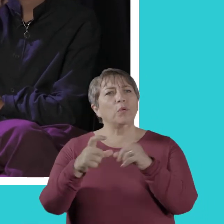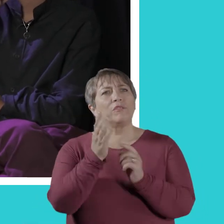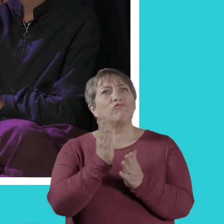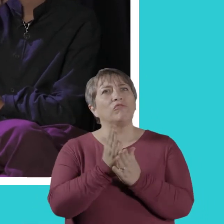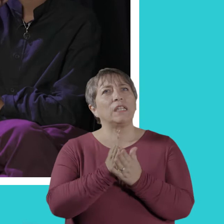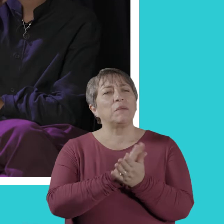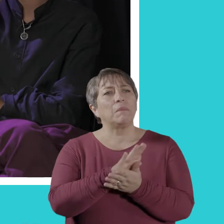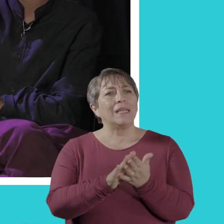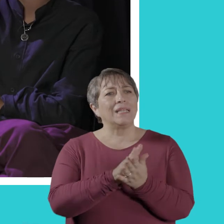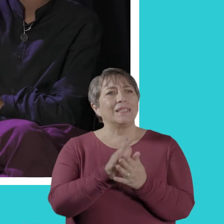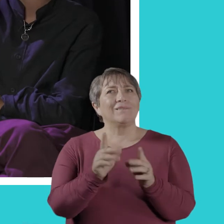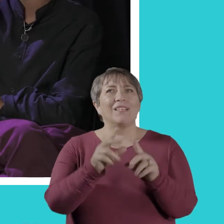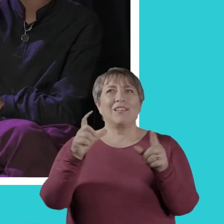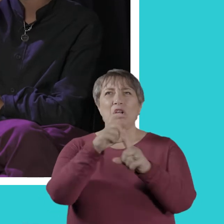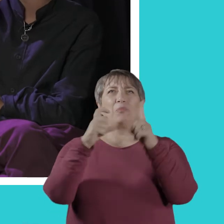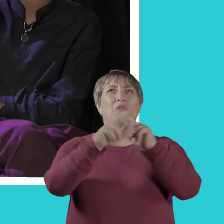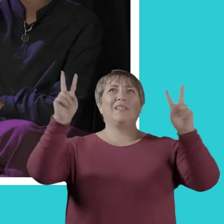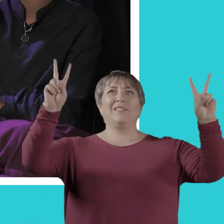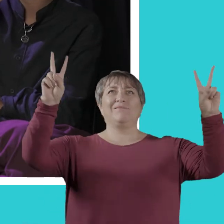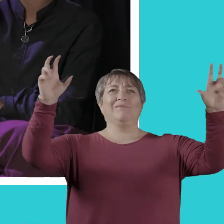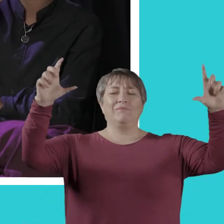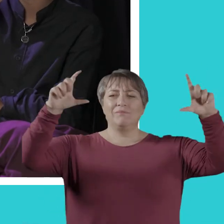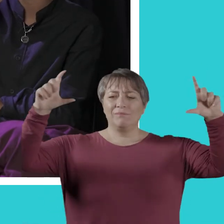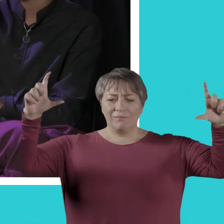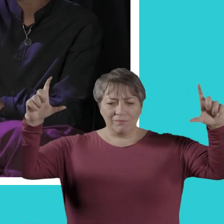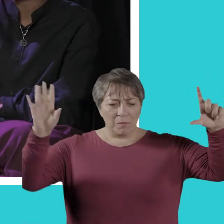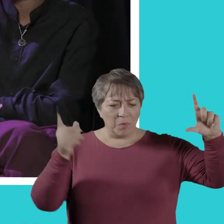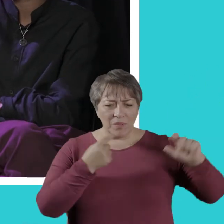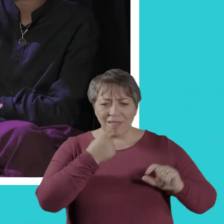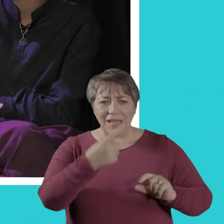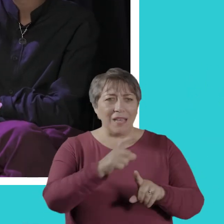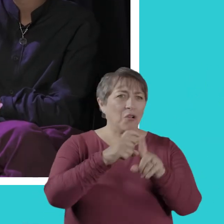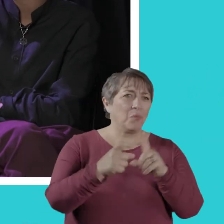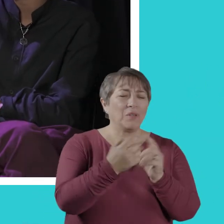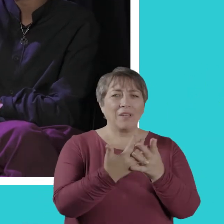and is thrown around a lot and I don't and we talked about you know already I think it was